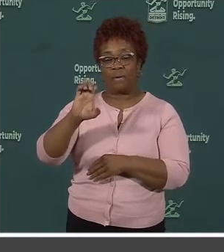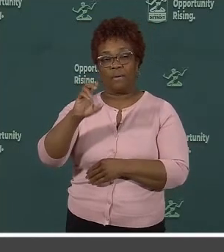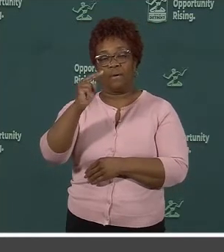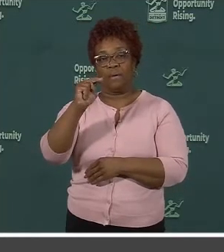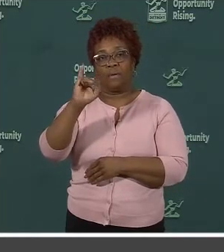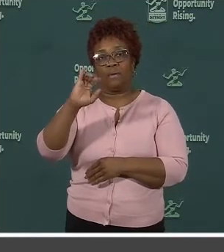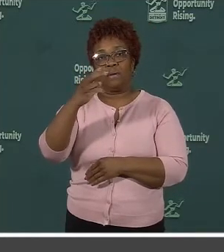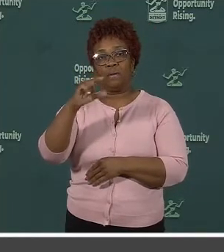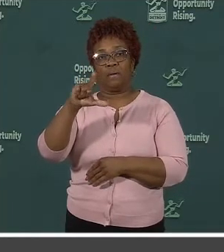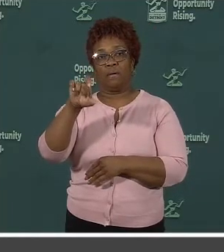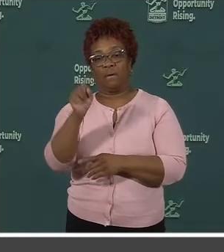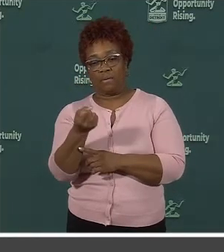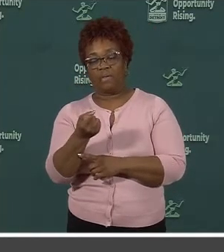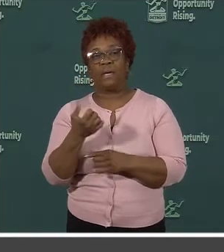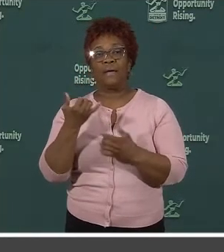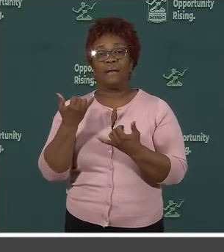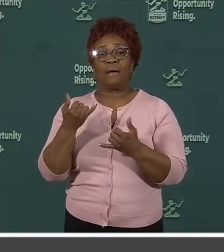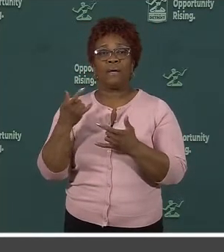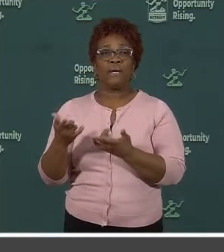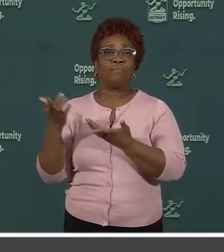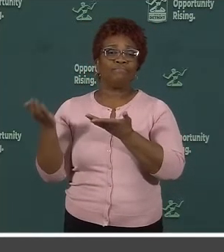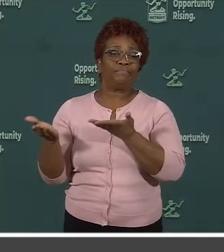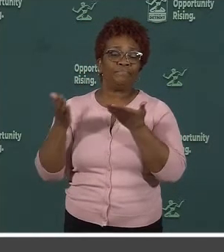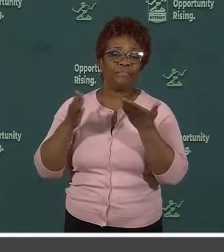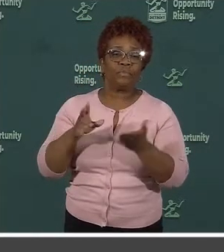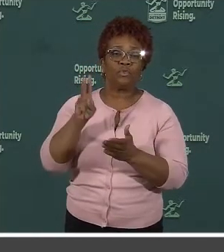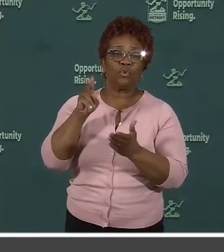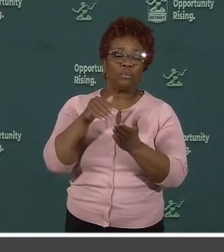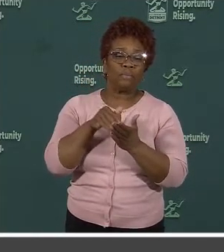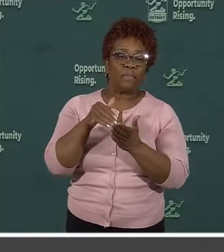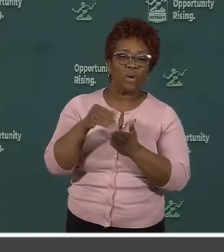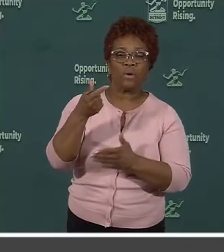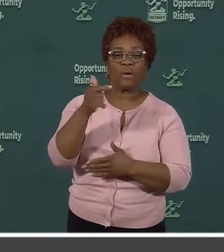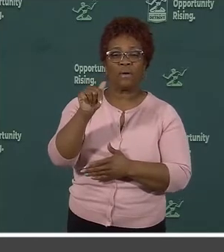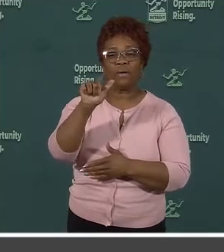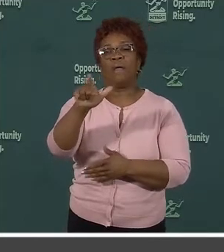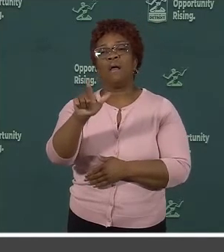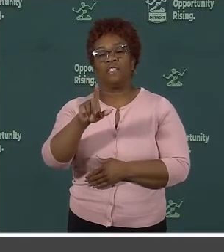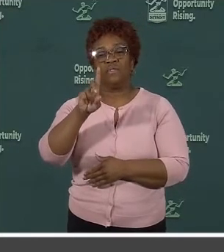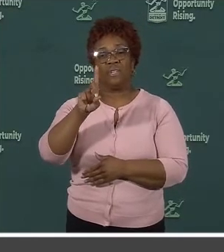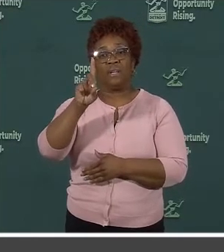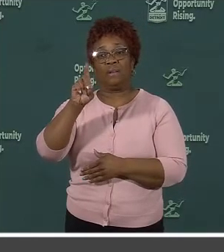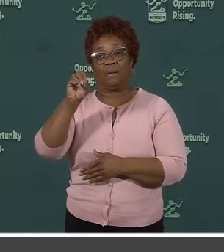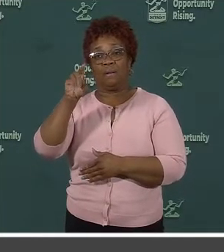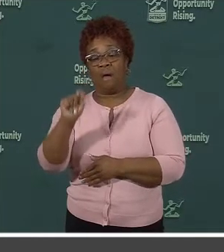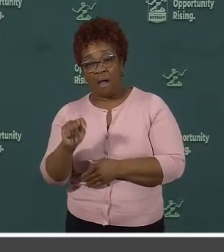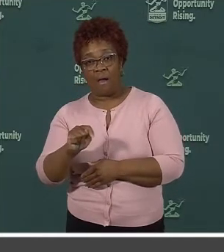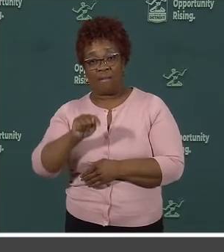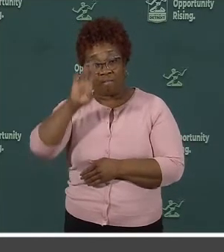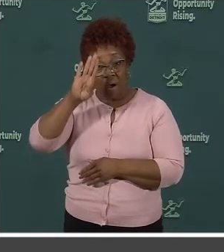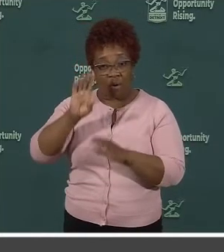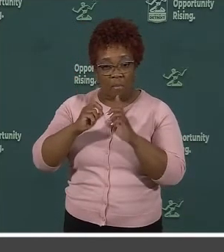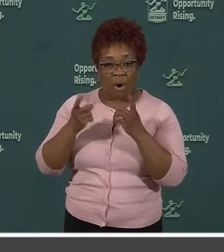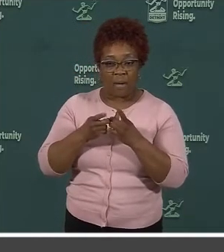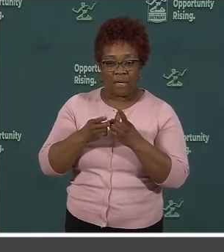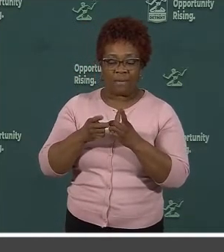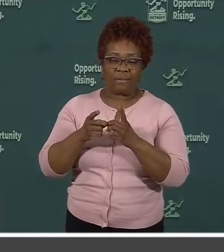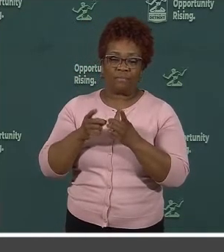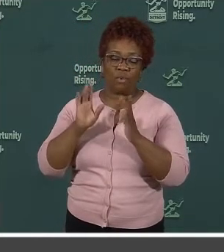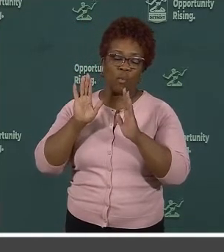DIESEL AND FUEL TO DETAT INTO THE POLICE AND FIRE DEPARTMENT AND DOES SUCH A GOOD JOB HE'S GOT A NATIONAL REPUTATION AND